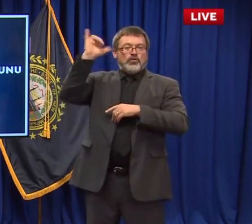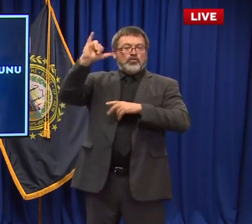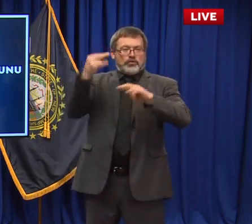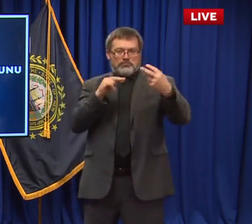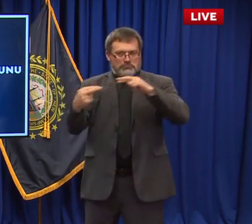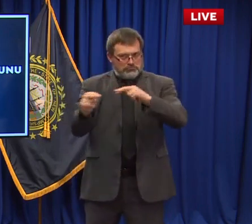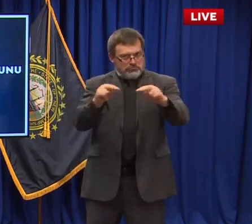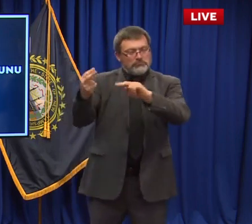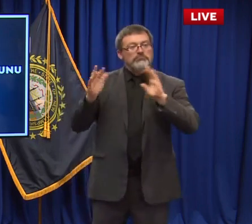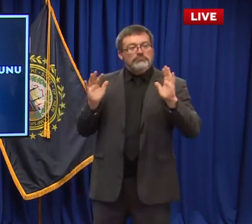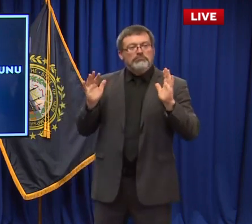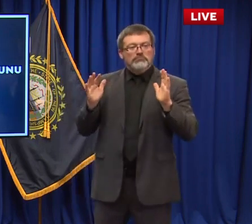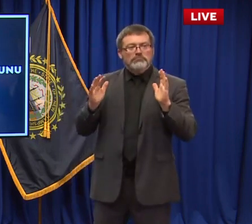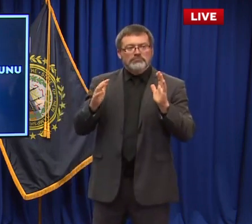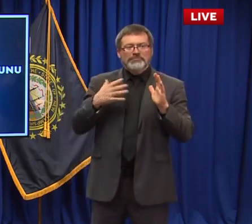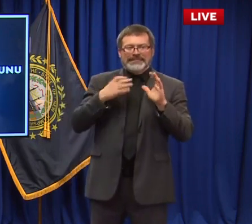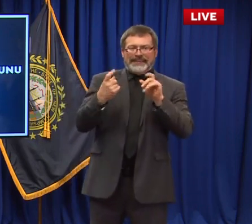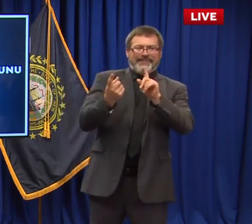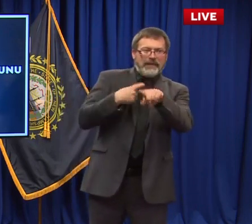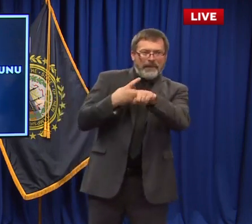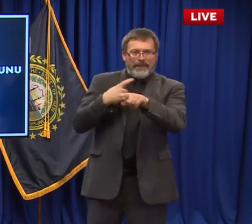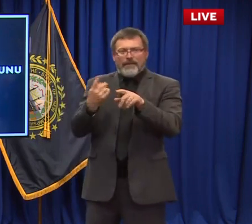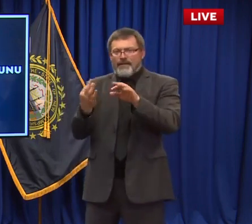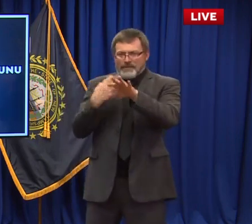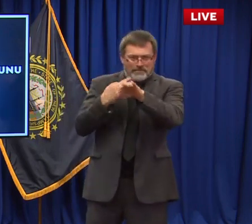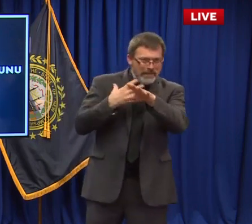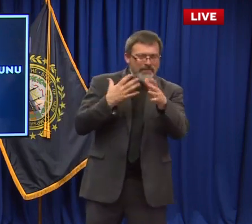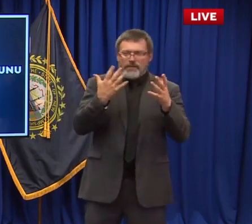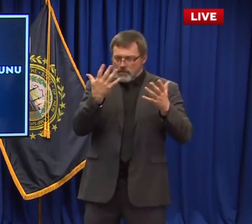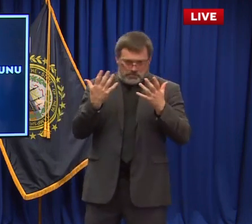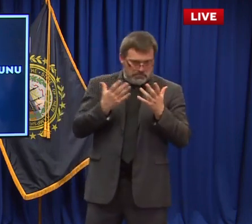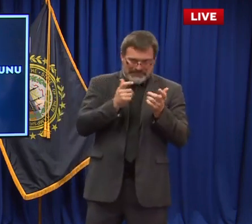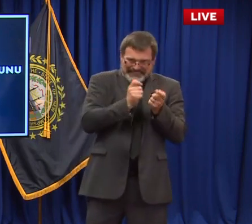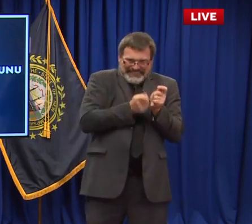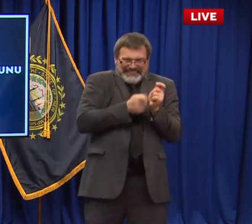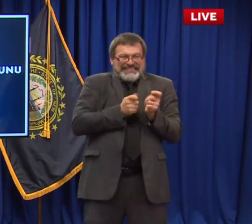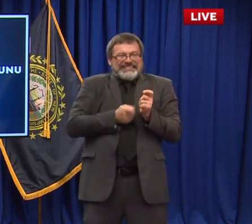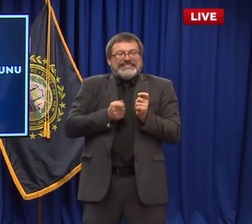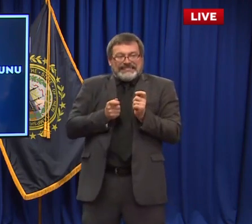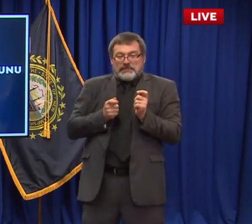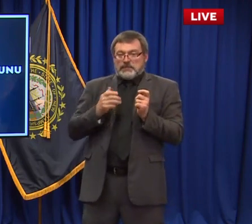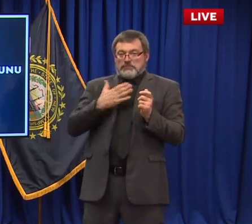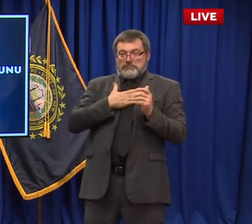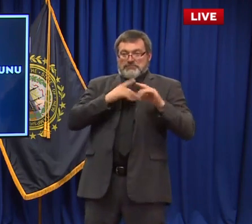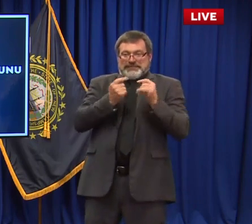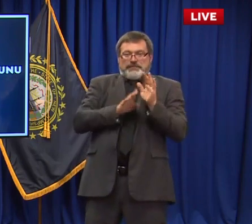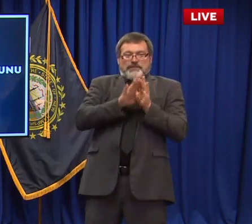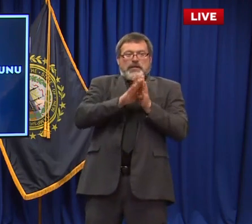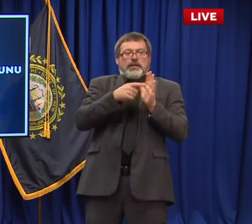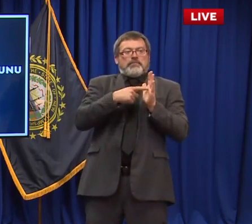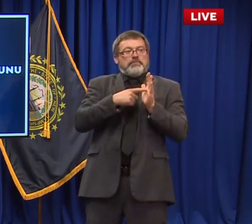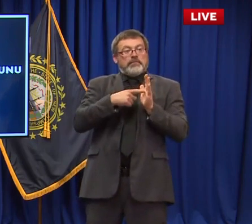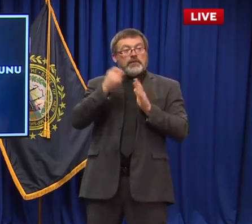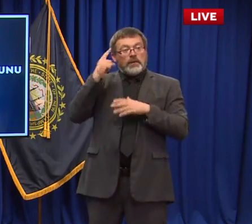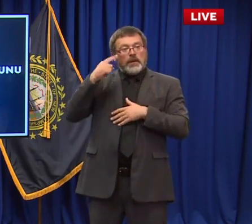STUDENTS AND CELLS. STUDENTS THEMSELVES. OUR TEAM WENT THROUGH IT.